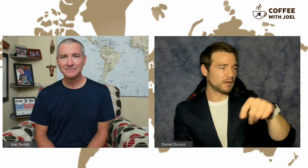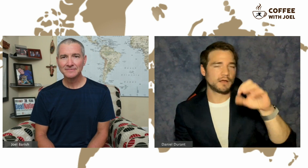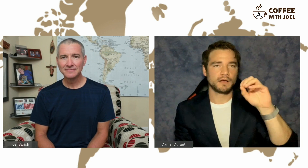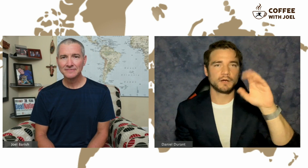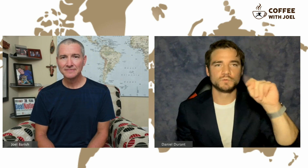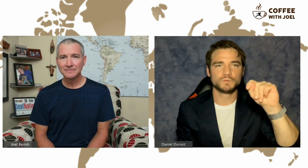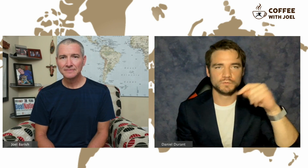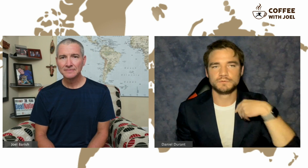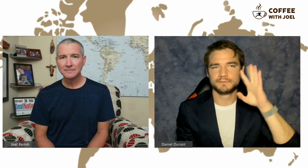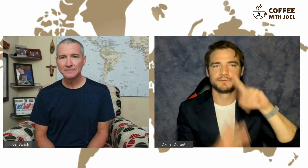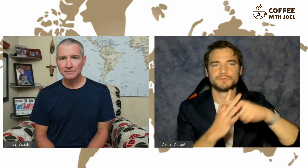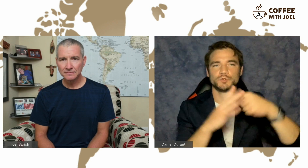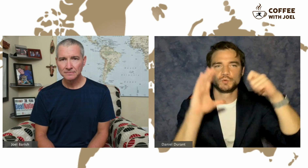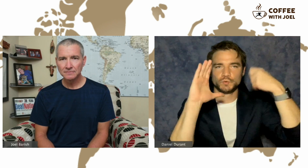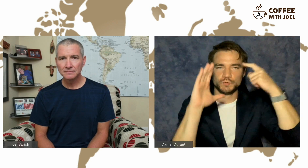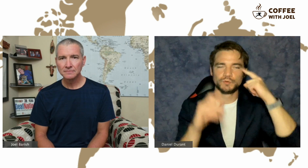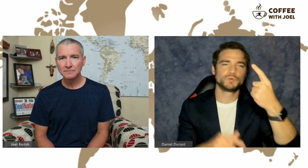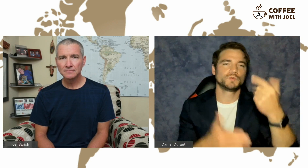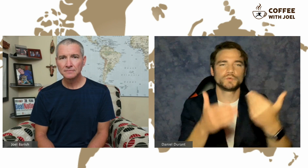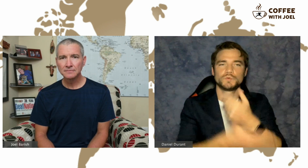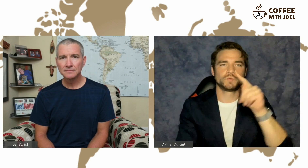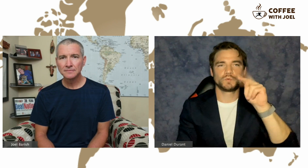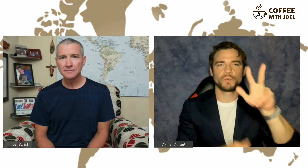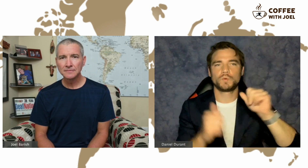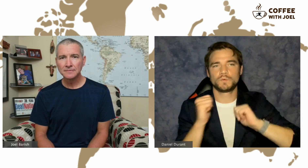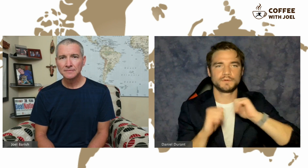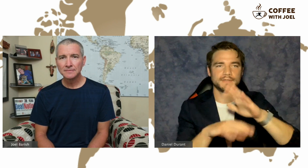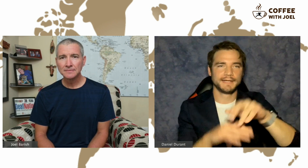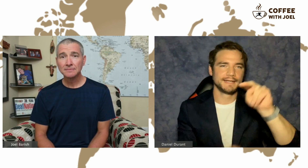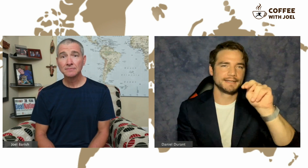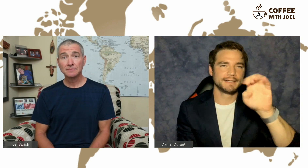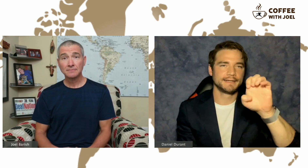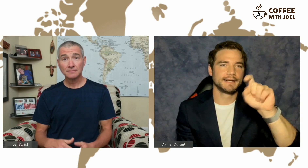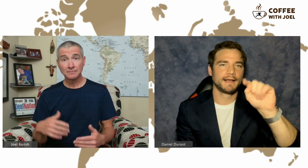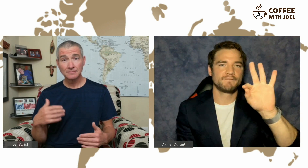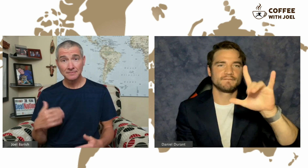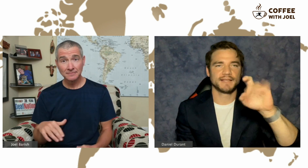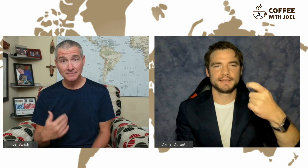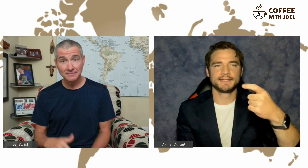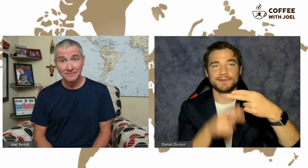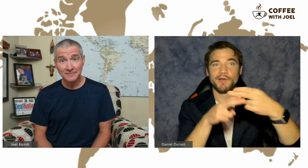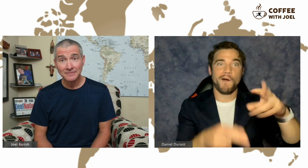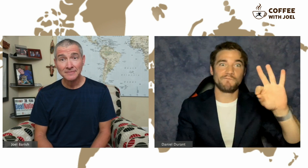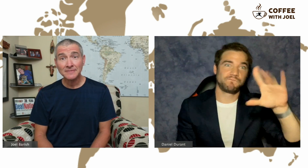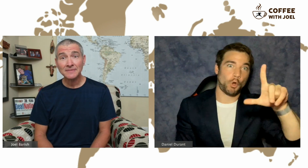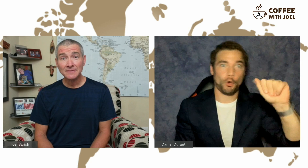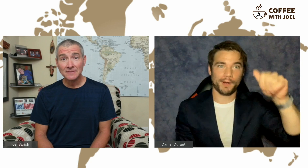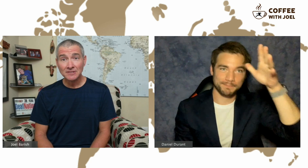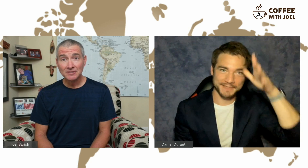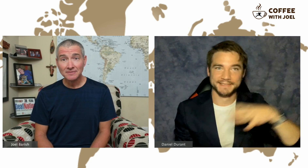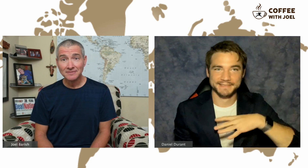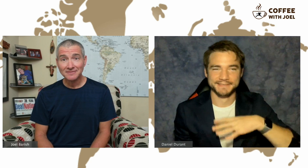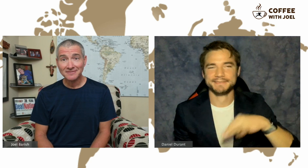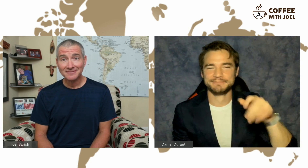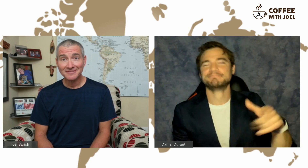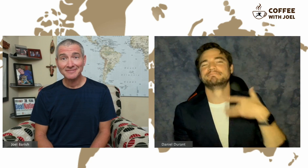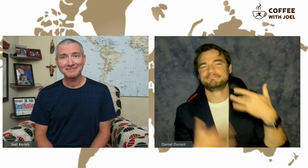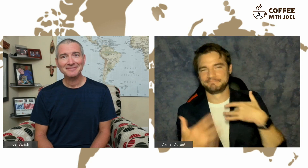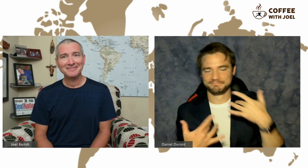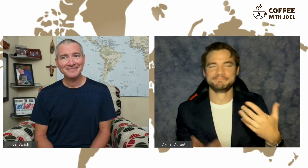but coming up in October I will start shooting for one new TV show on Netflix. Wow. It’s called Florida Man.